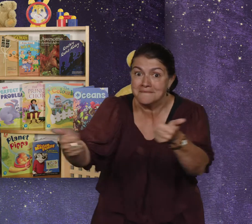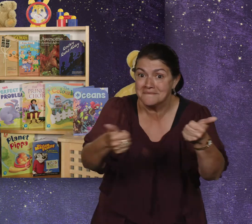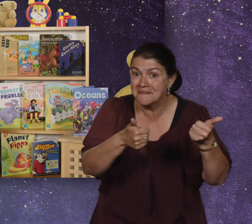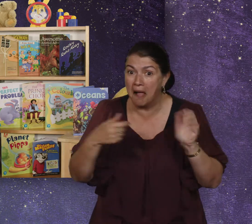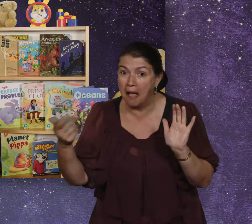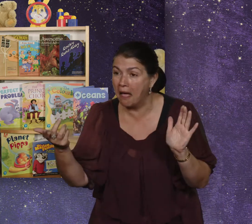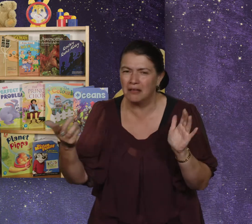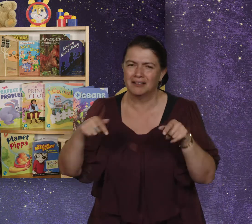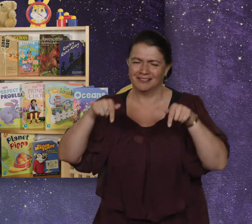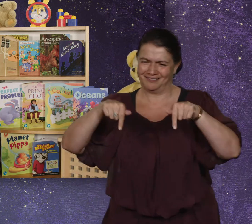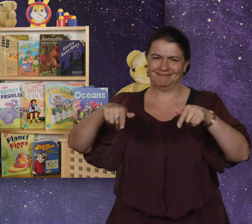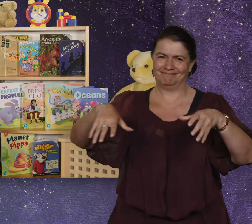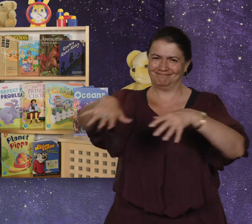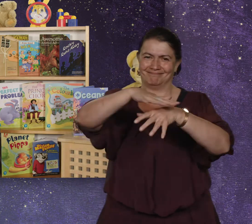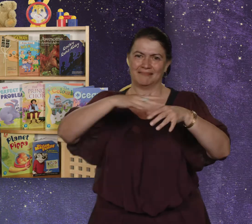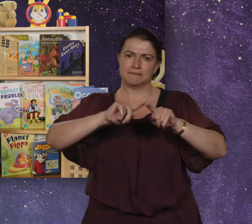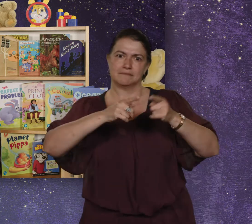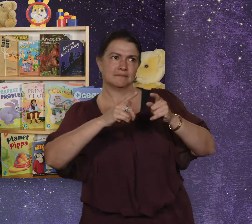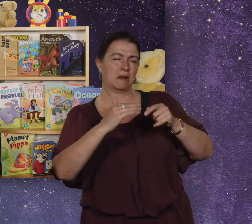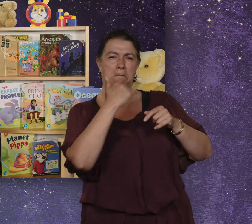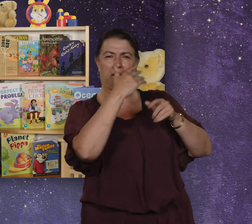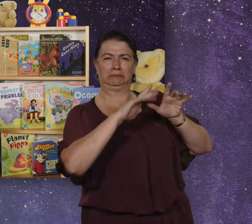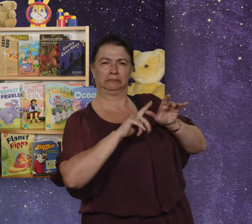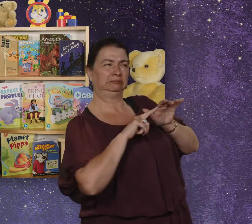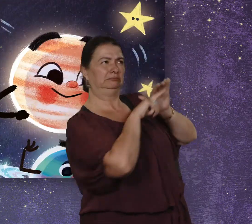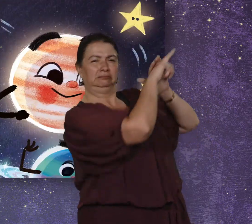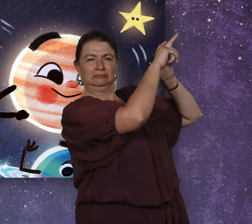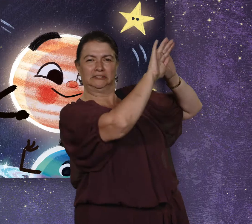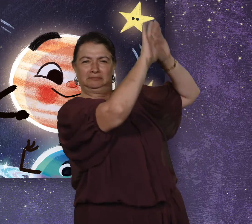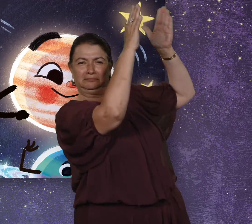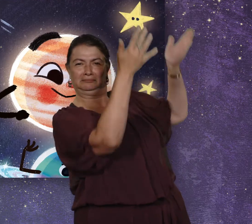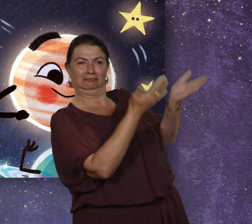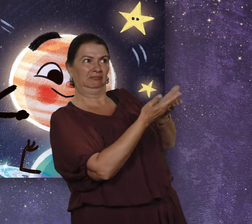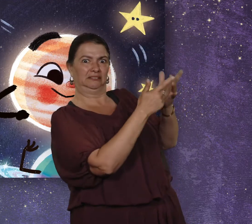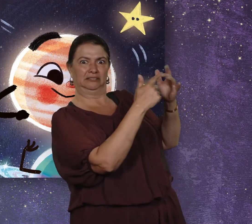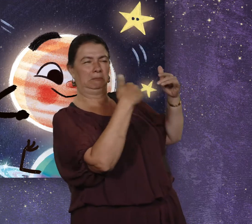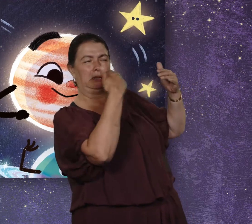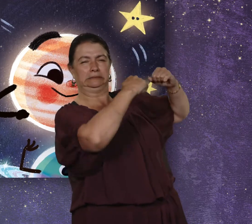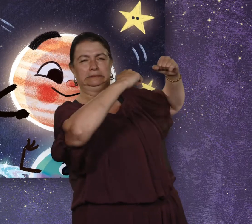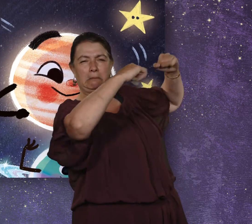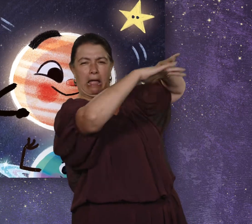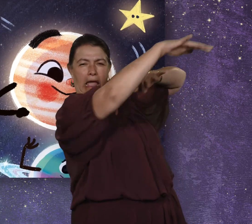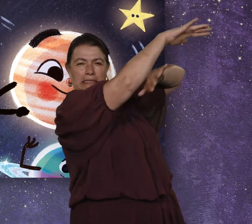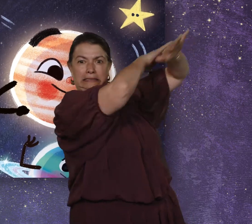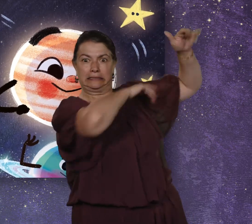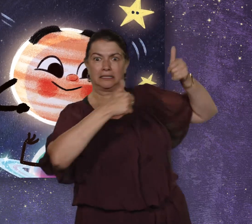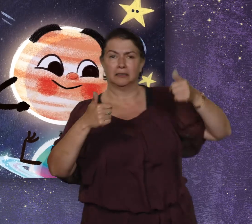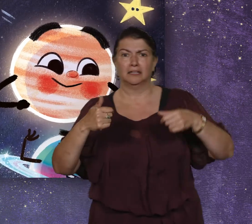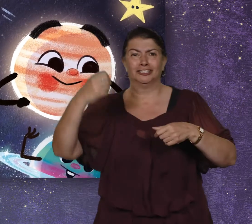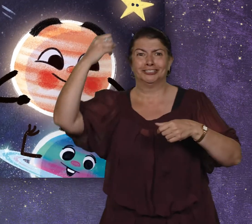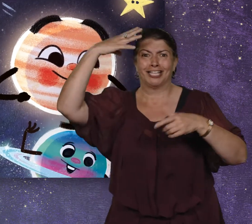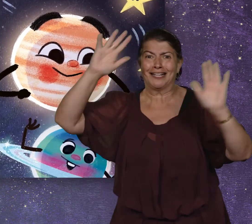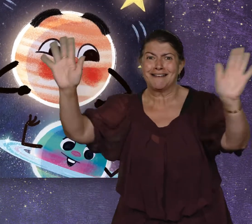It canít be so tricky to simply change place. Don't be silly! the Sun called. Hey, you